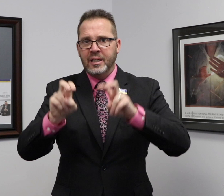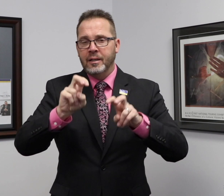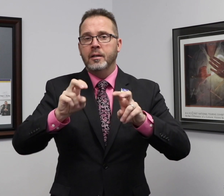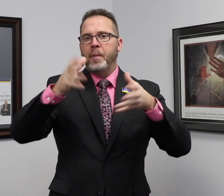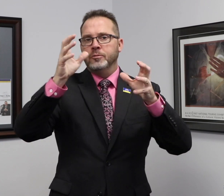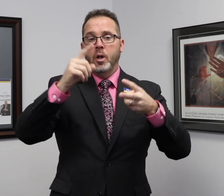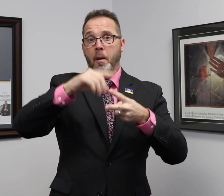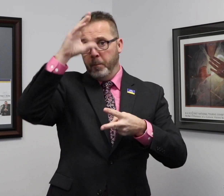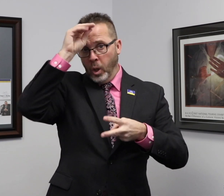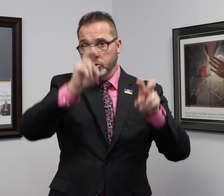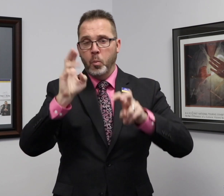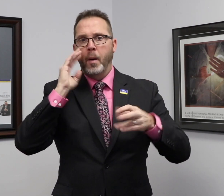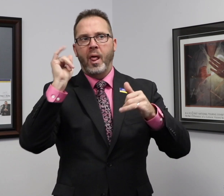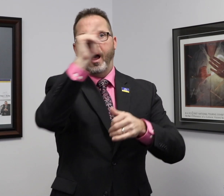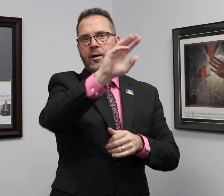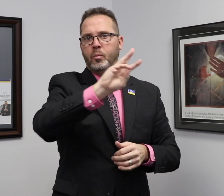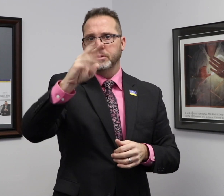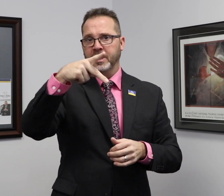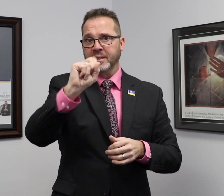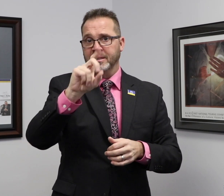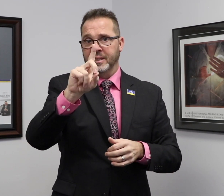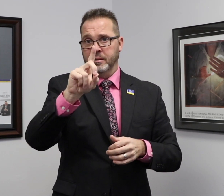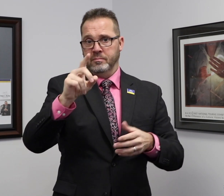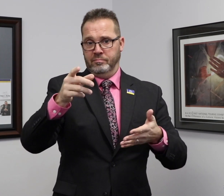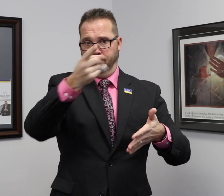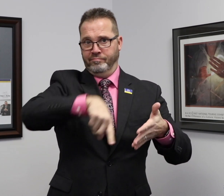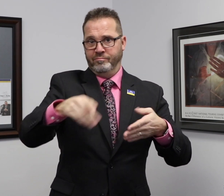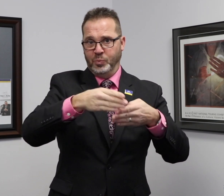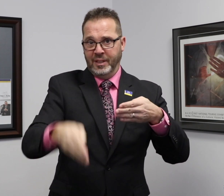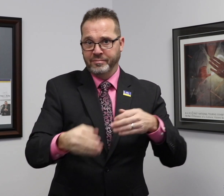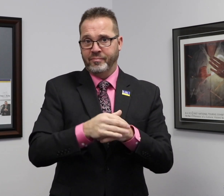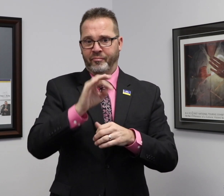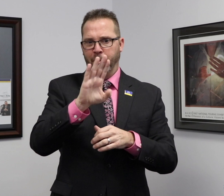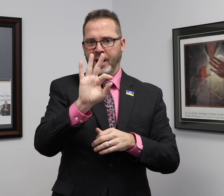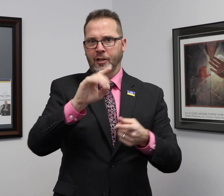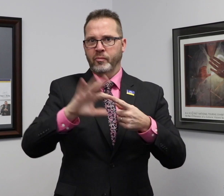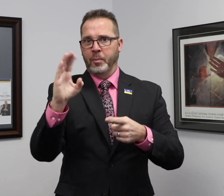We are playing in the upcoming tournament. Boys will be playing at WPSD next weekend, February 9-11.